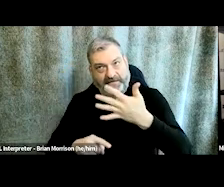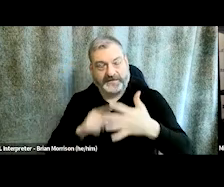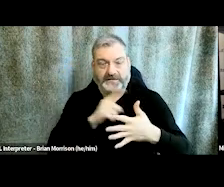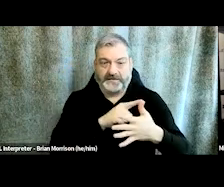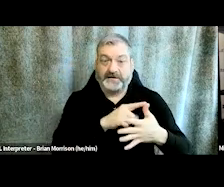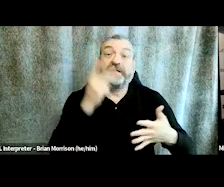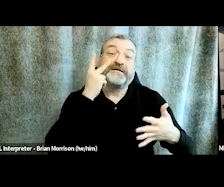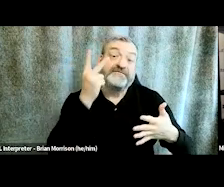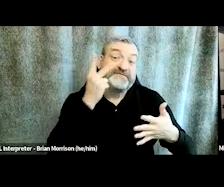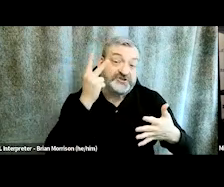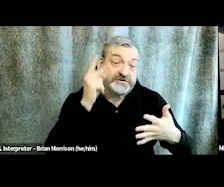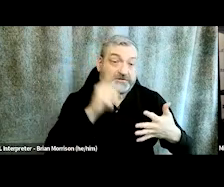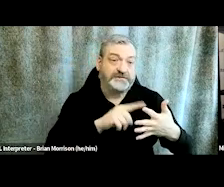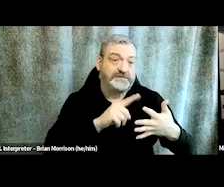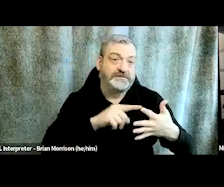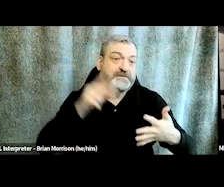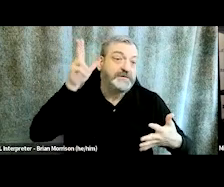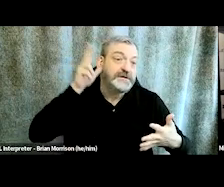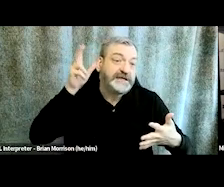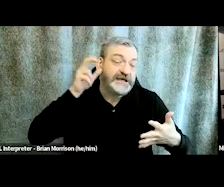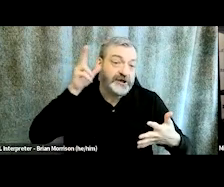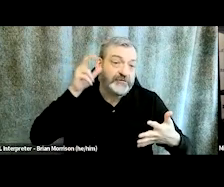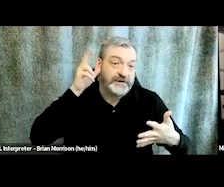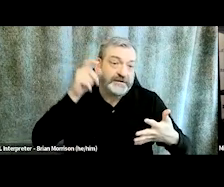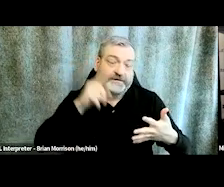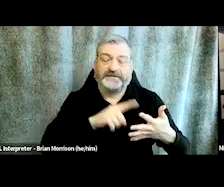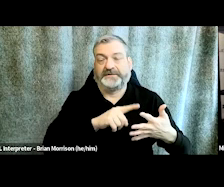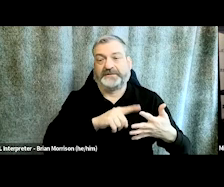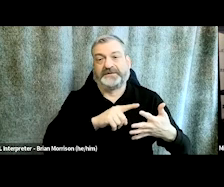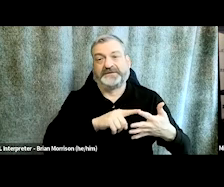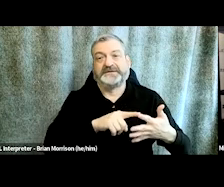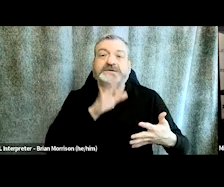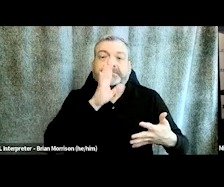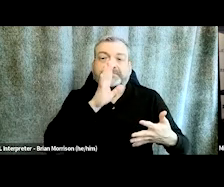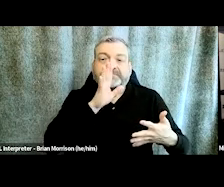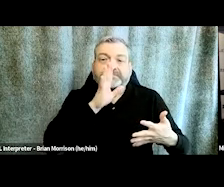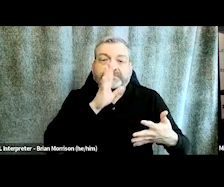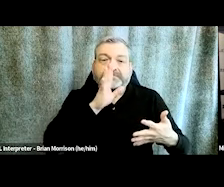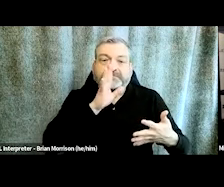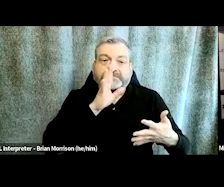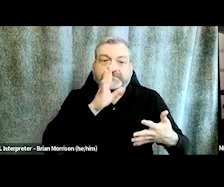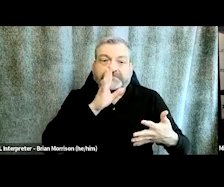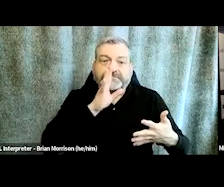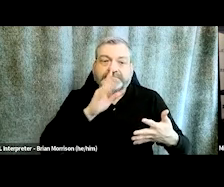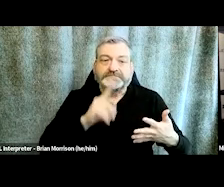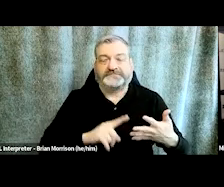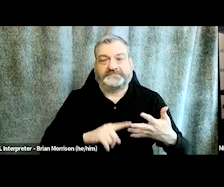hearing or audible disabilities, speech or speaking related disabilities,